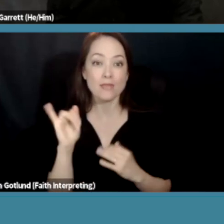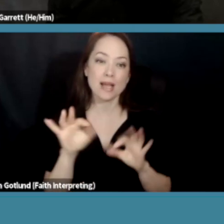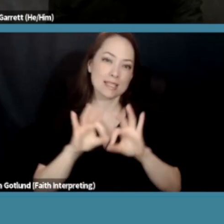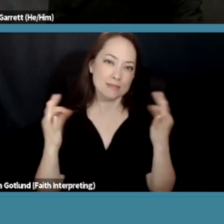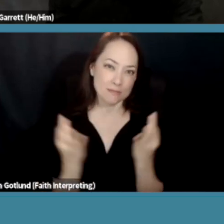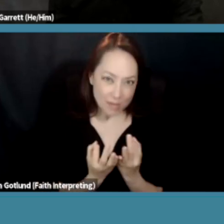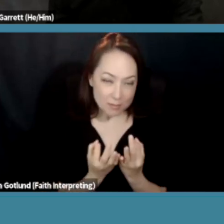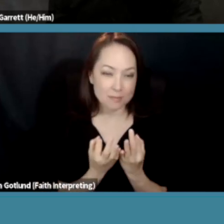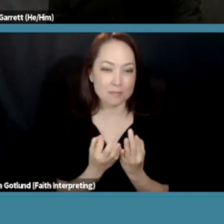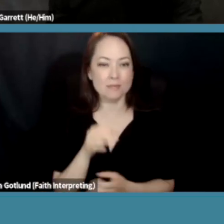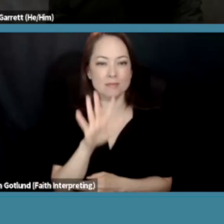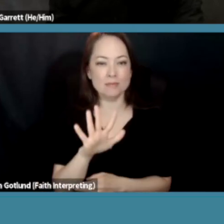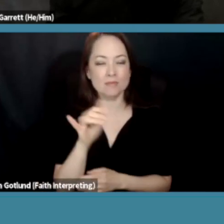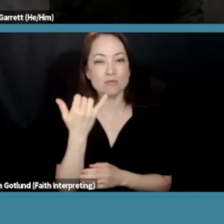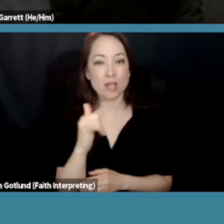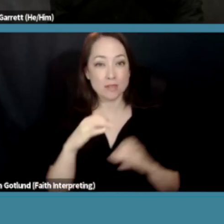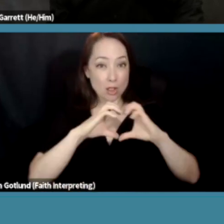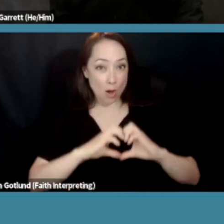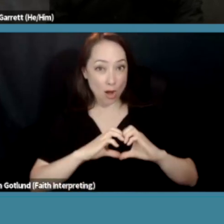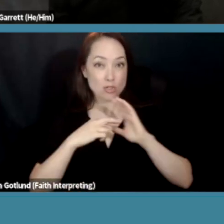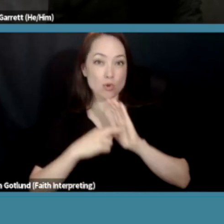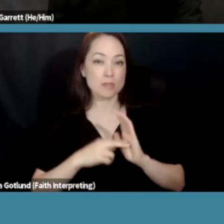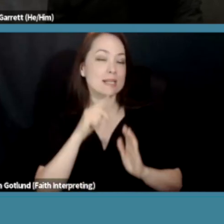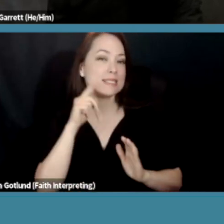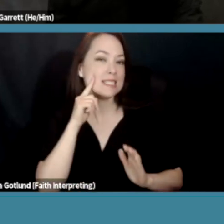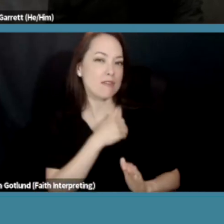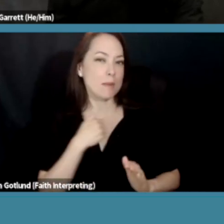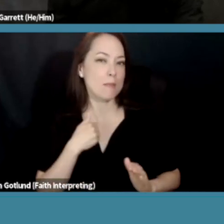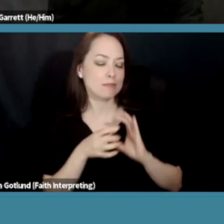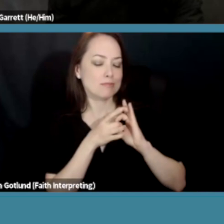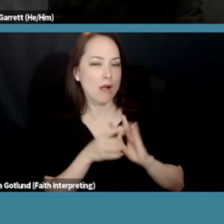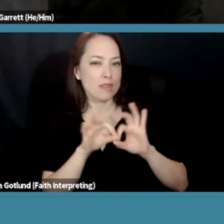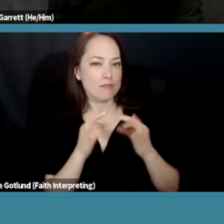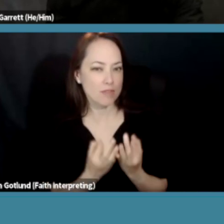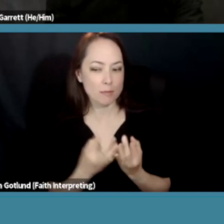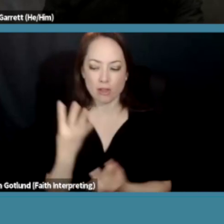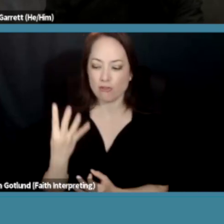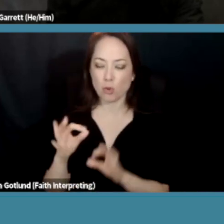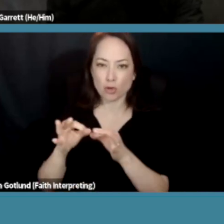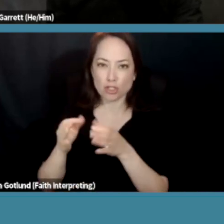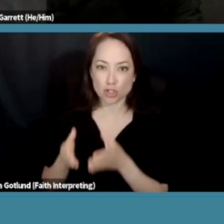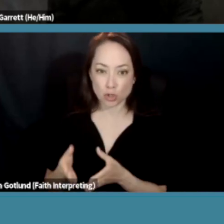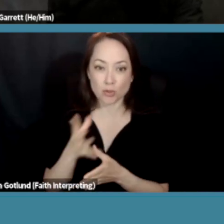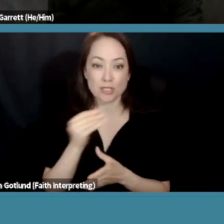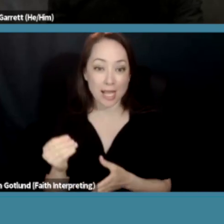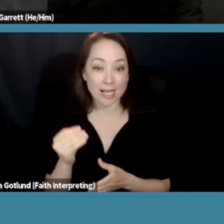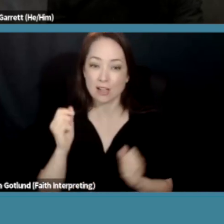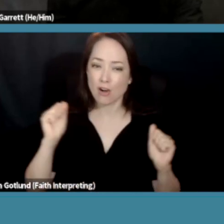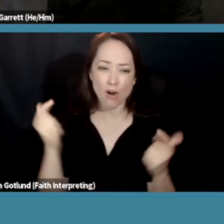There's five yellow hearts representing deaf members of the family, four interpreters, and everyone in the photo knows ASL.